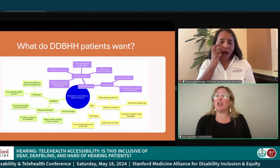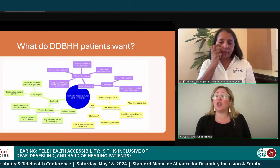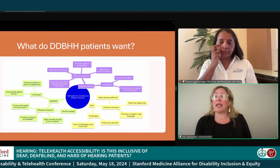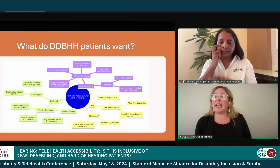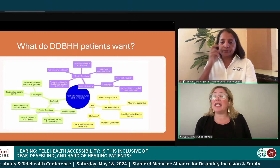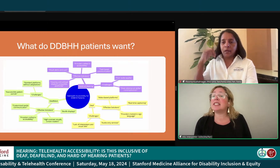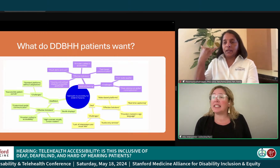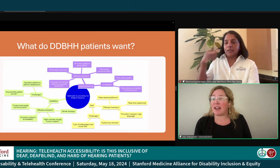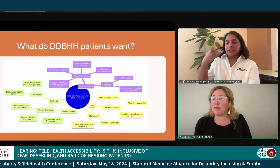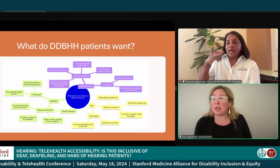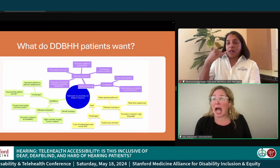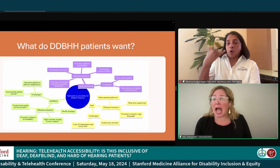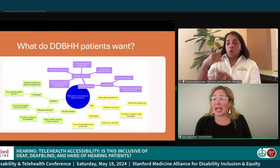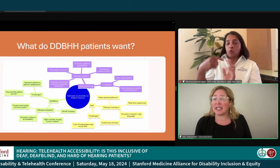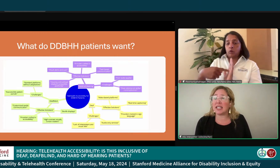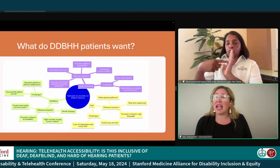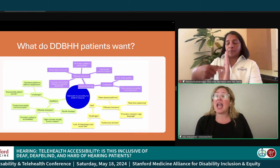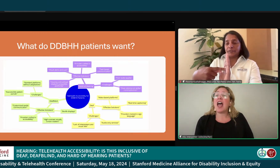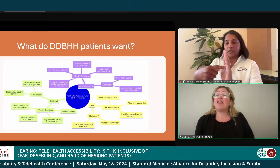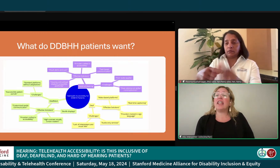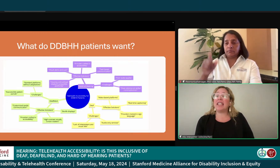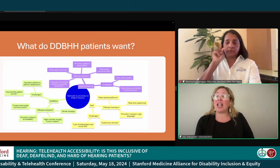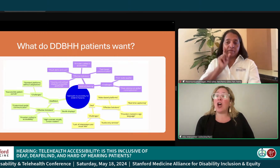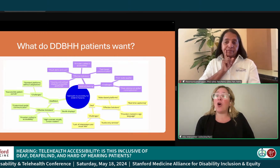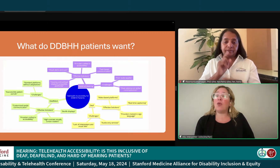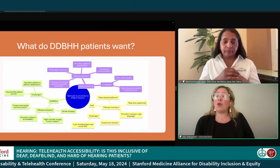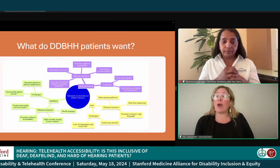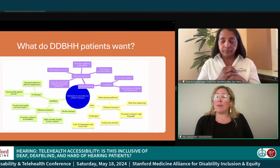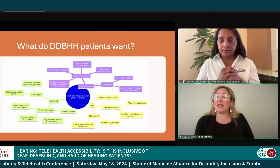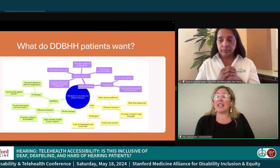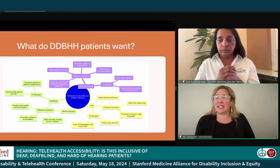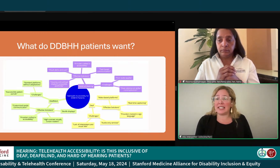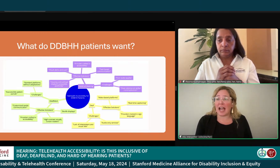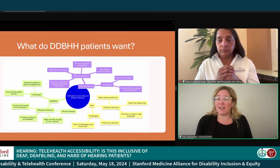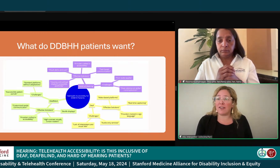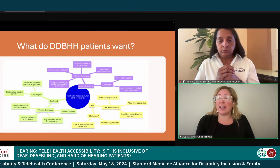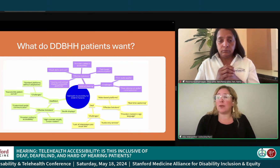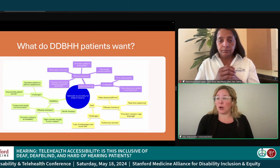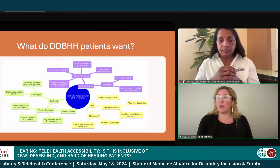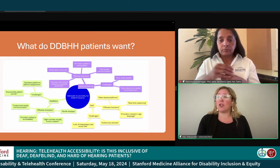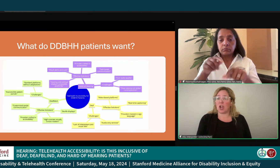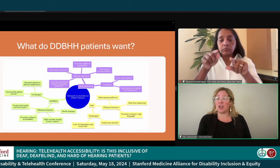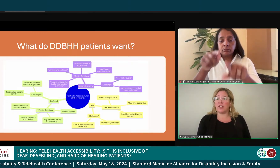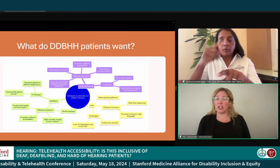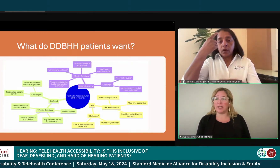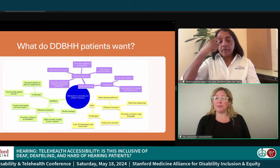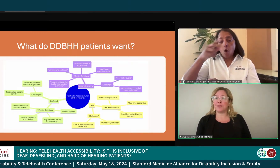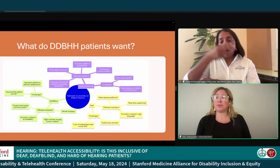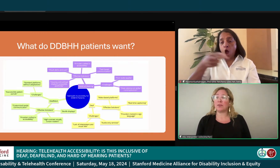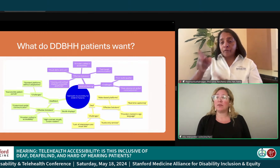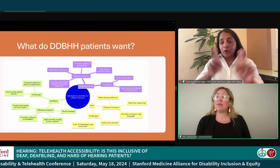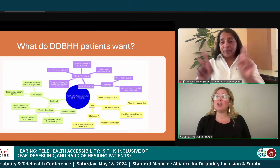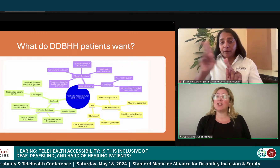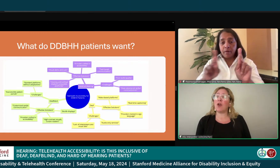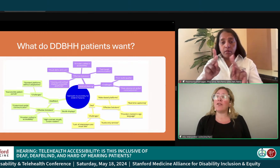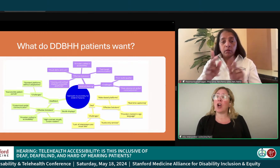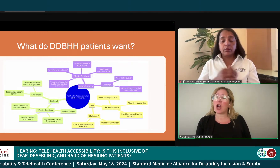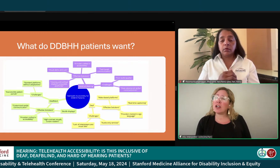The green is Deafblind. The yellow represents Deaf and the purple is Hard of Hearing. So for Hard of